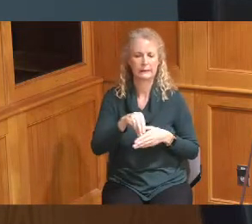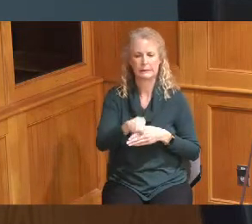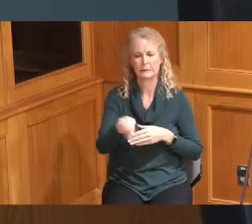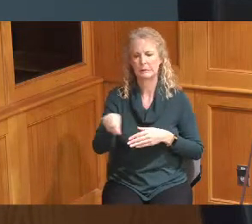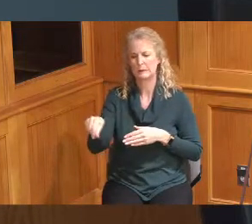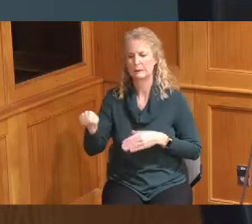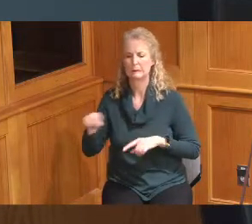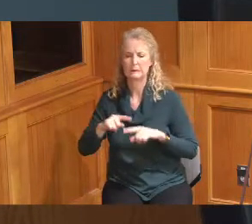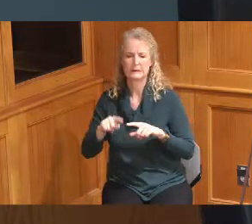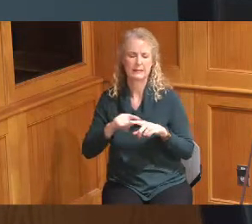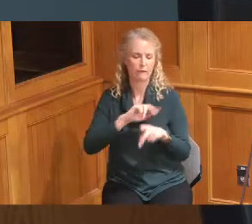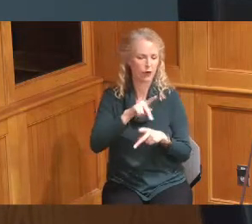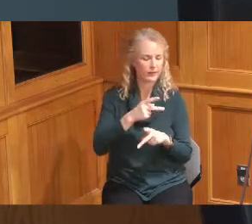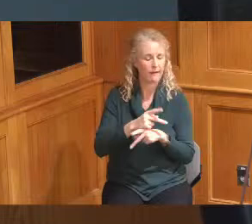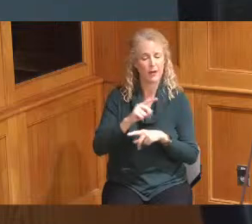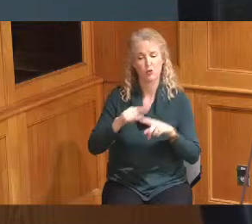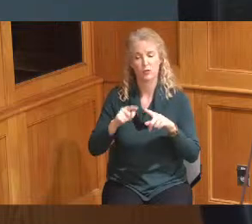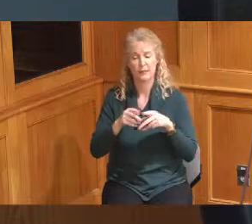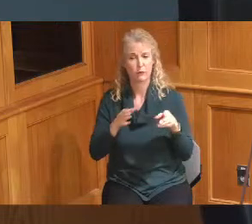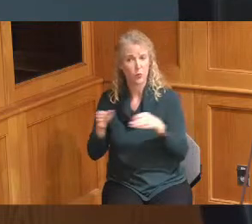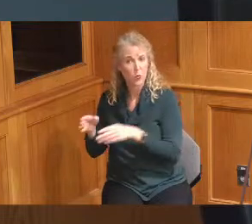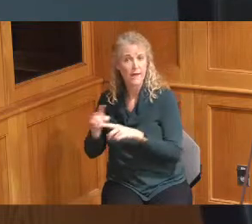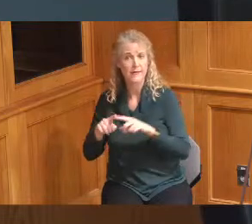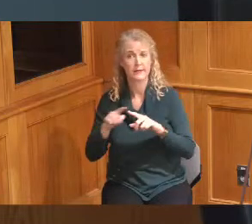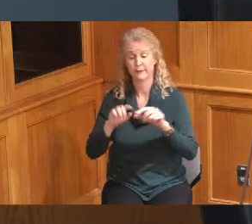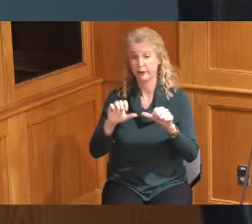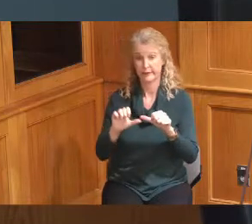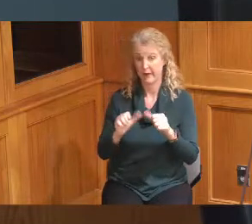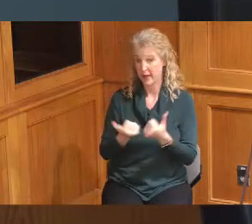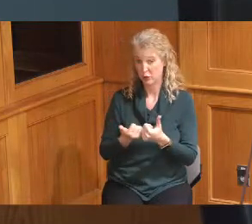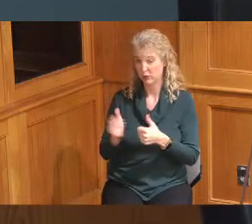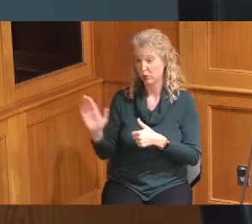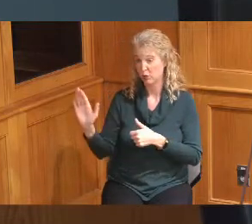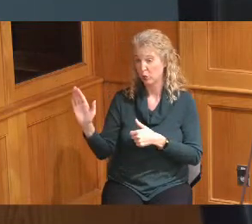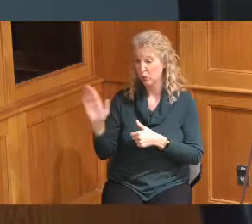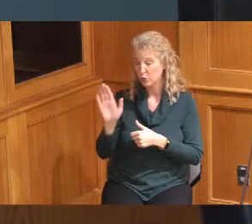categories and different agencies throughout the county what are your thoughts related to